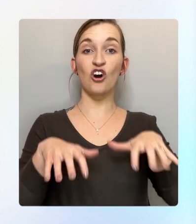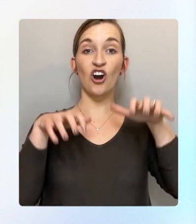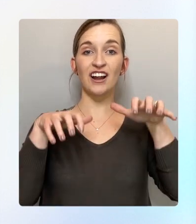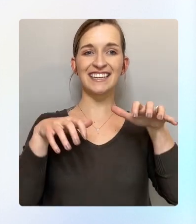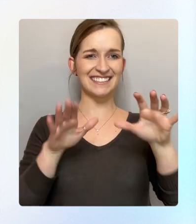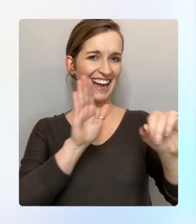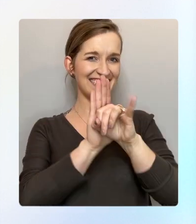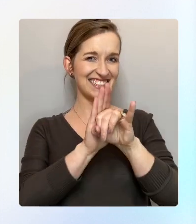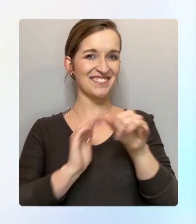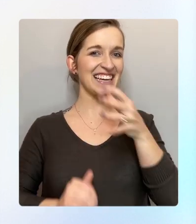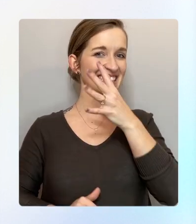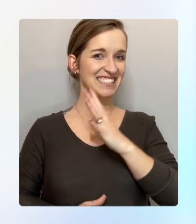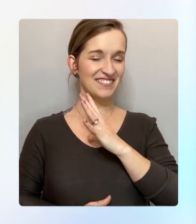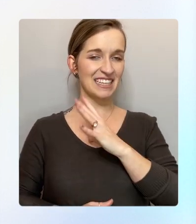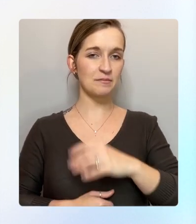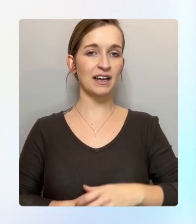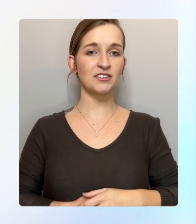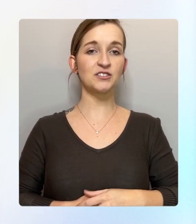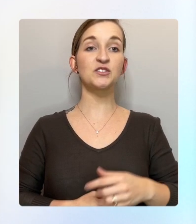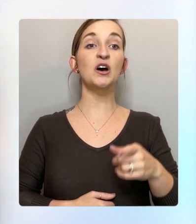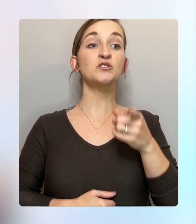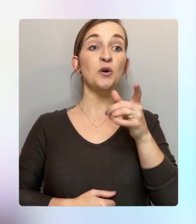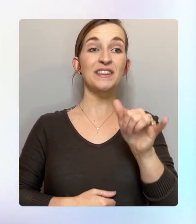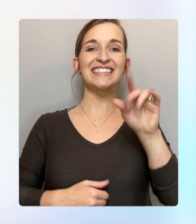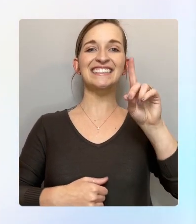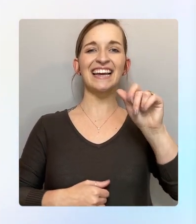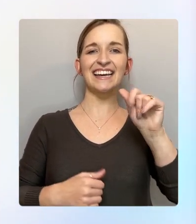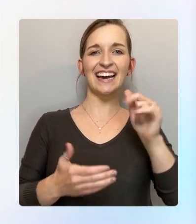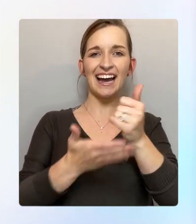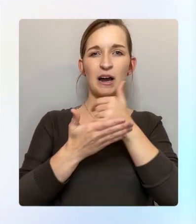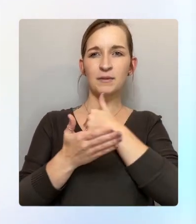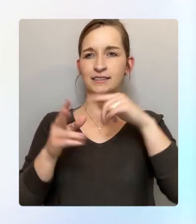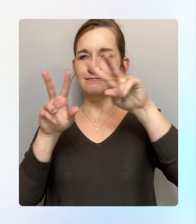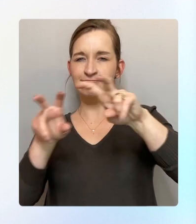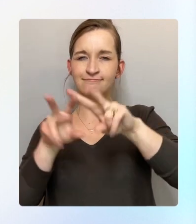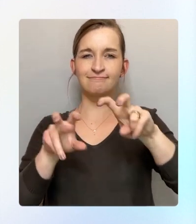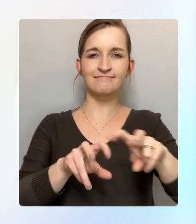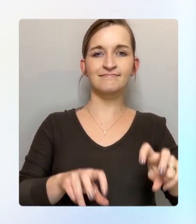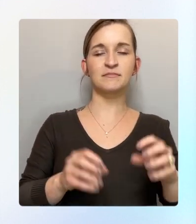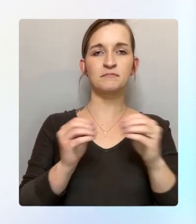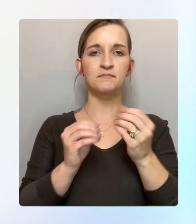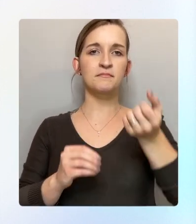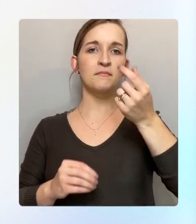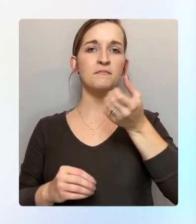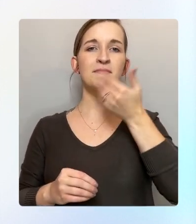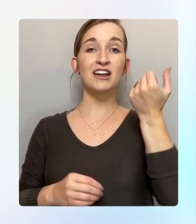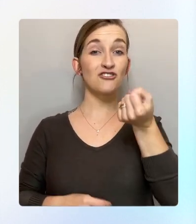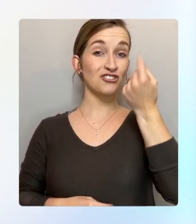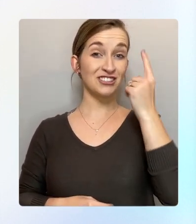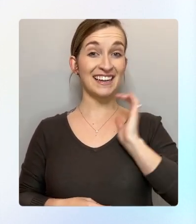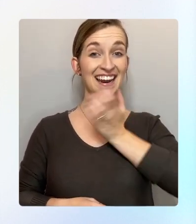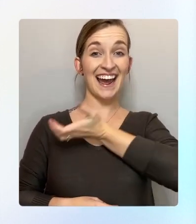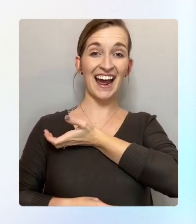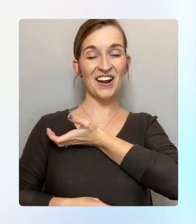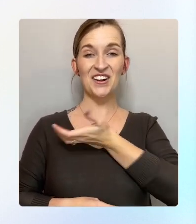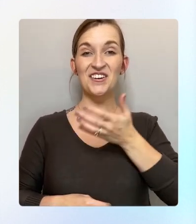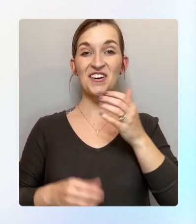and affinity groups to engage and grow our audience. We've also just begun to leverage the latest store asset placement